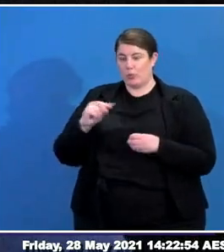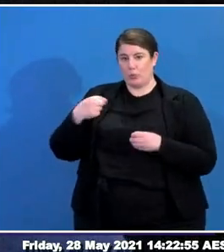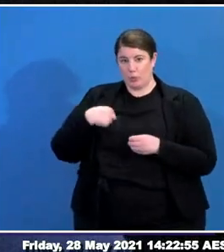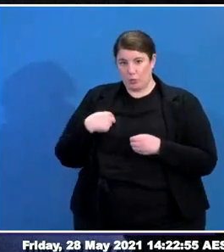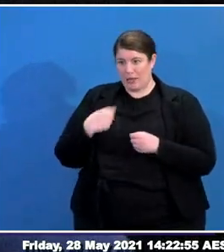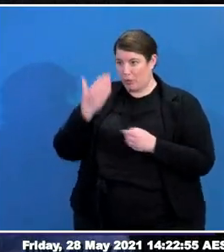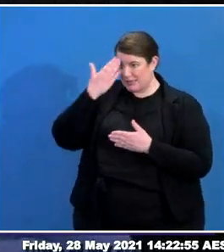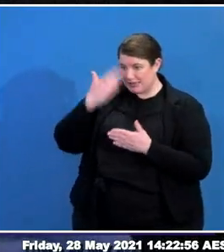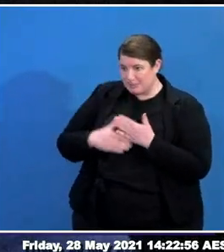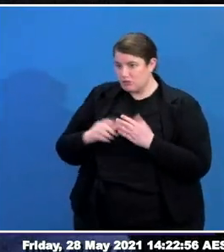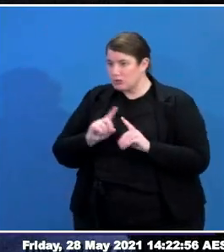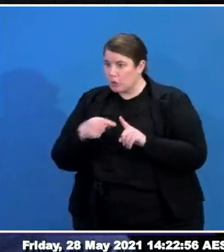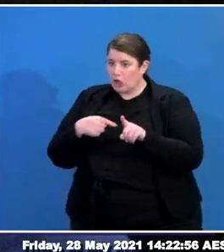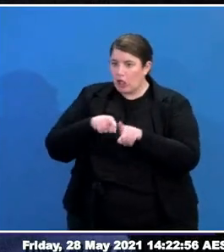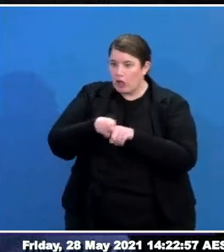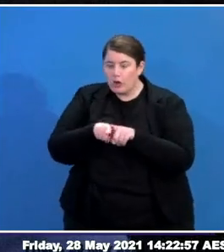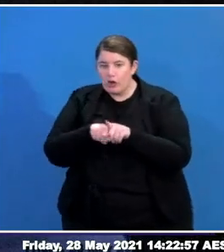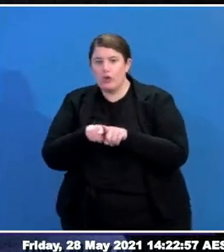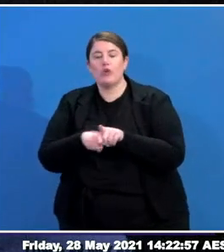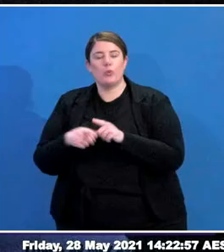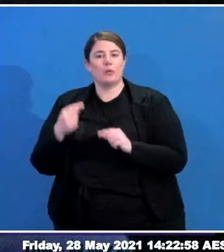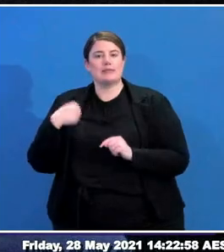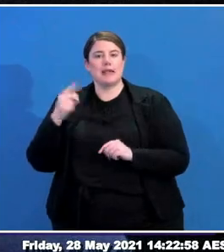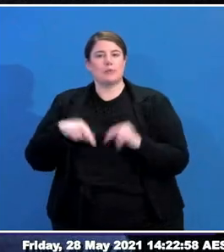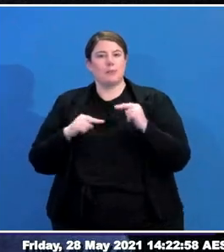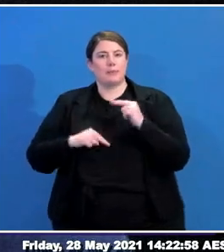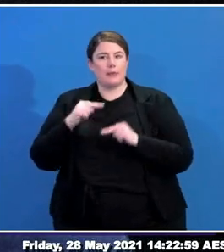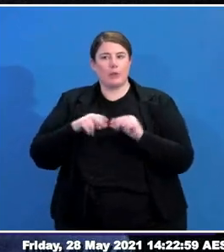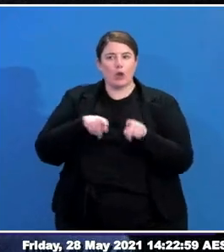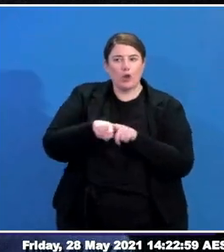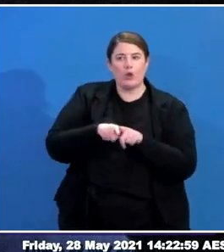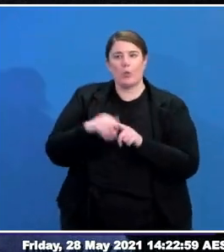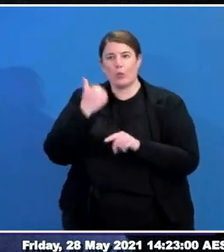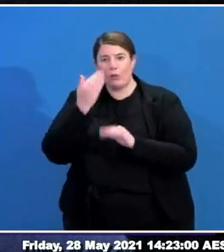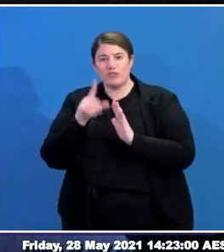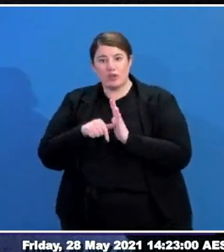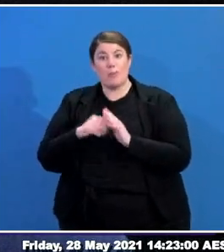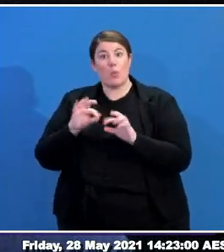experience, we are building all the time, not just the size of the organisation,